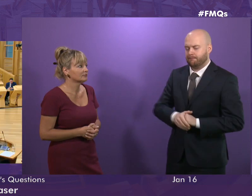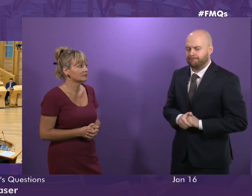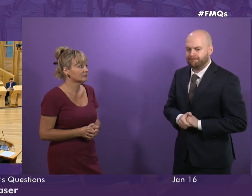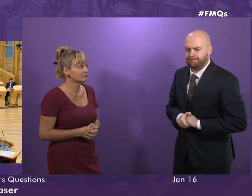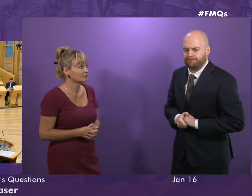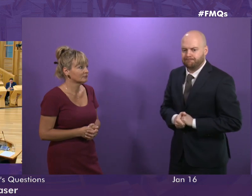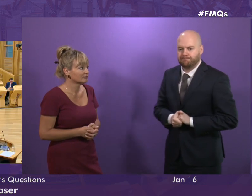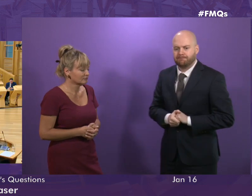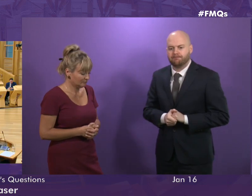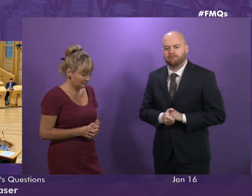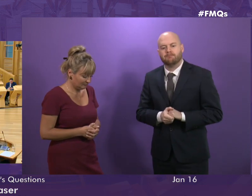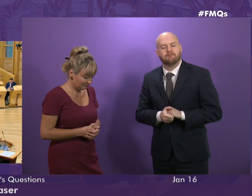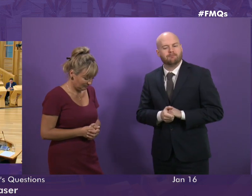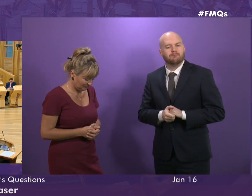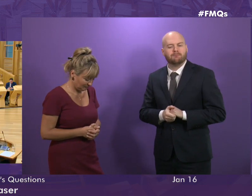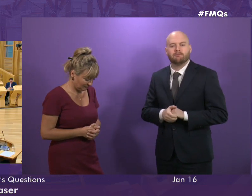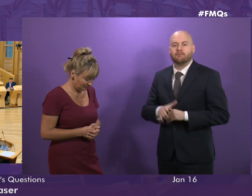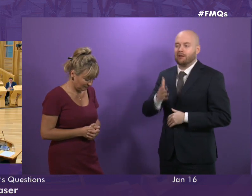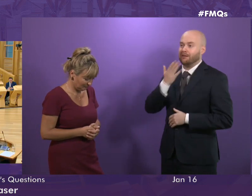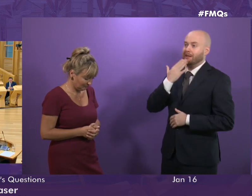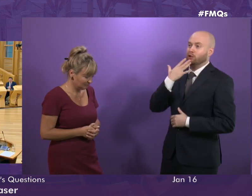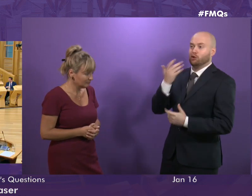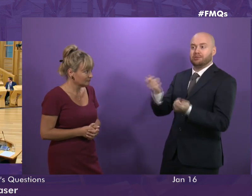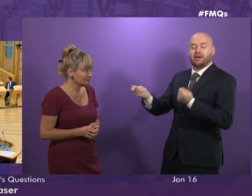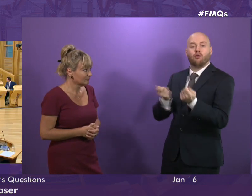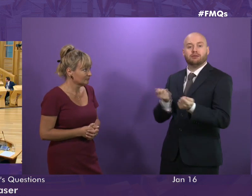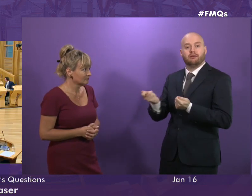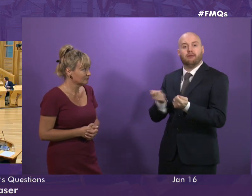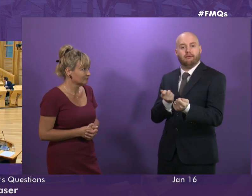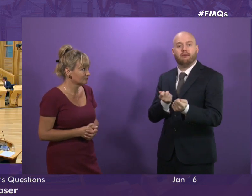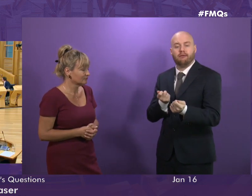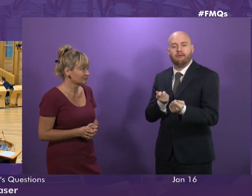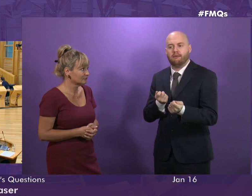We have some further supplementary questions.